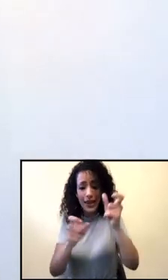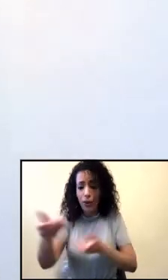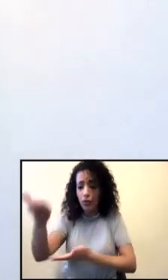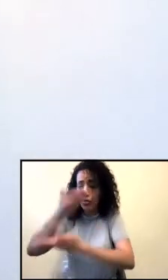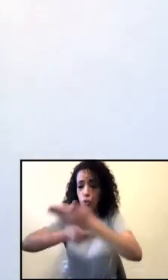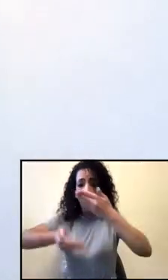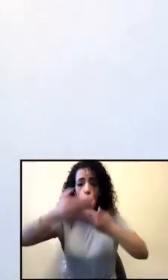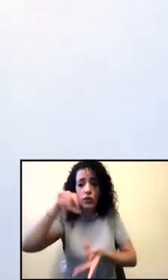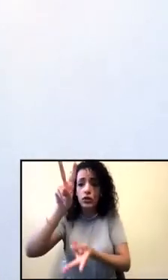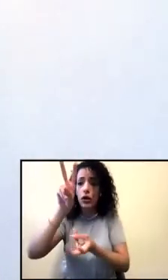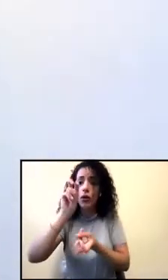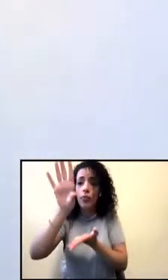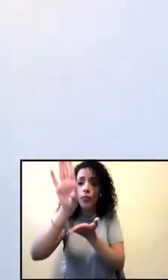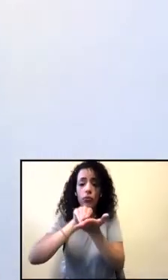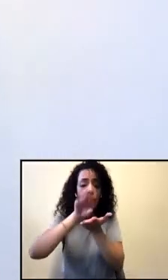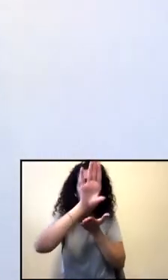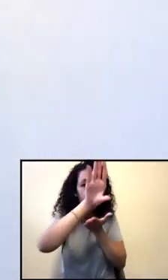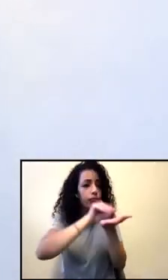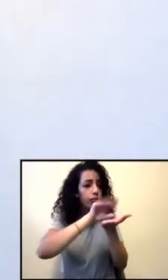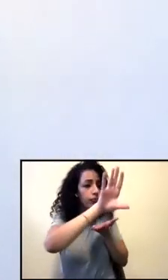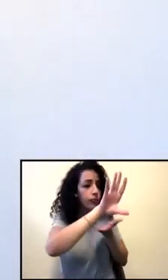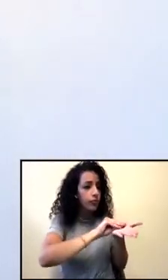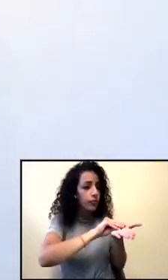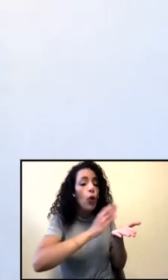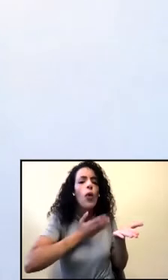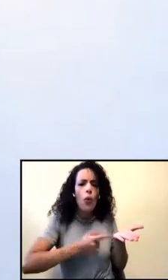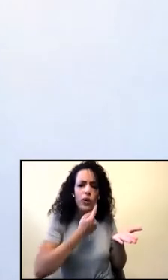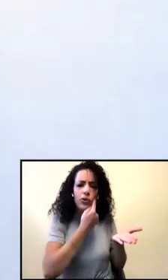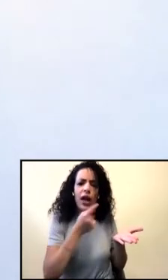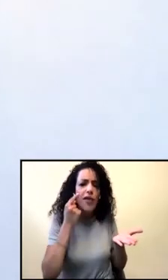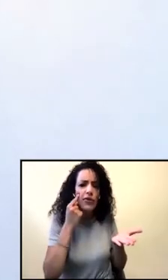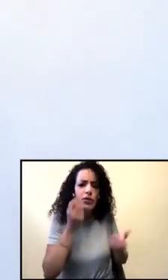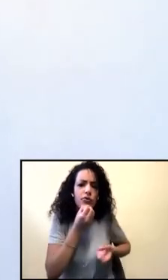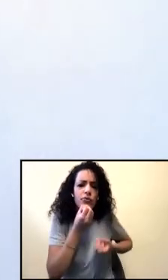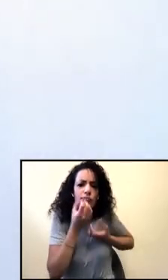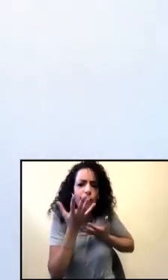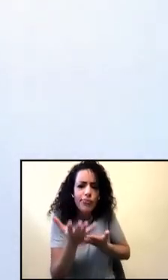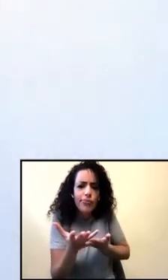We wanted to create an archive of evidence to speak back to official reports and reviews,